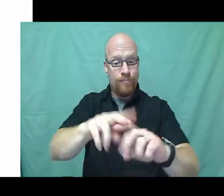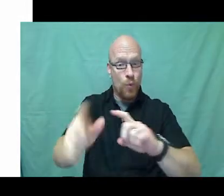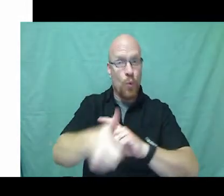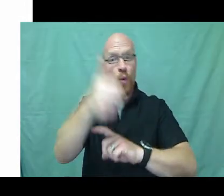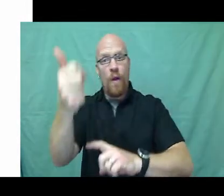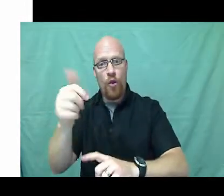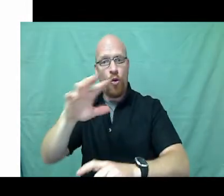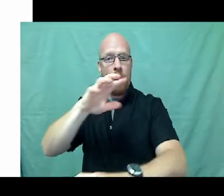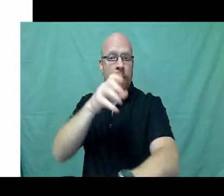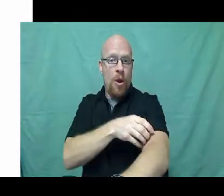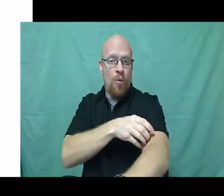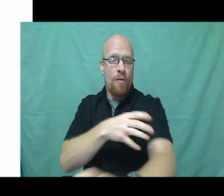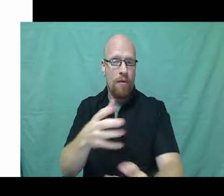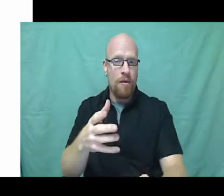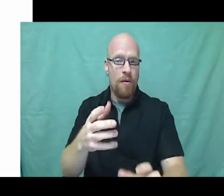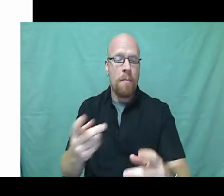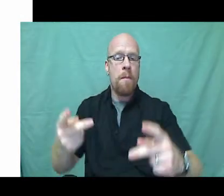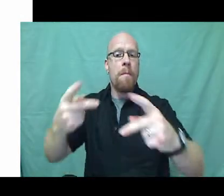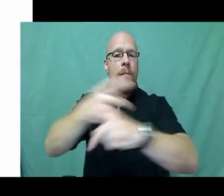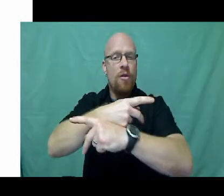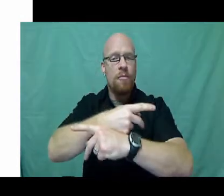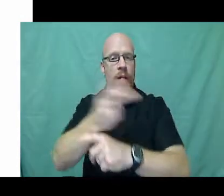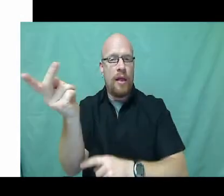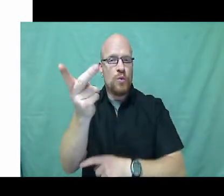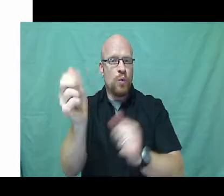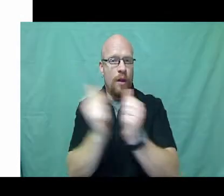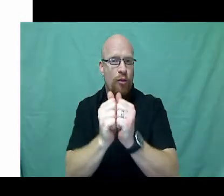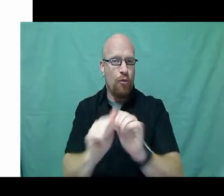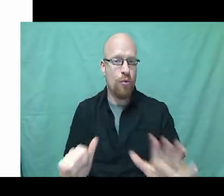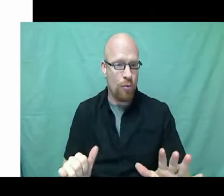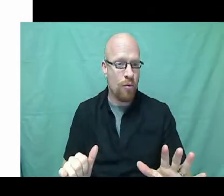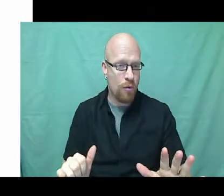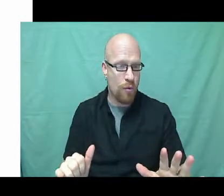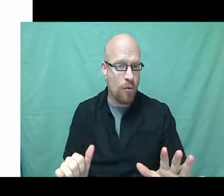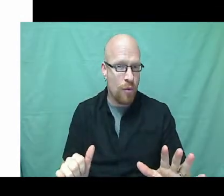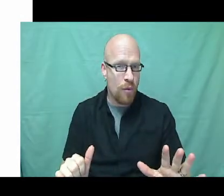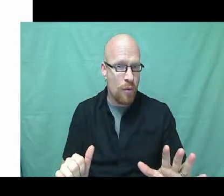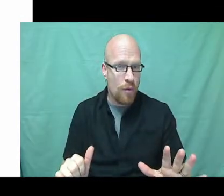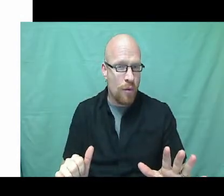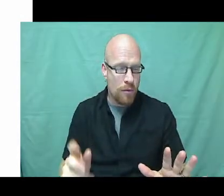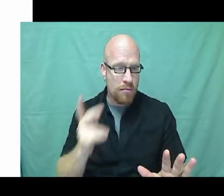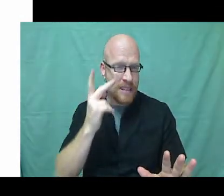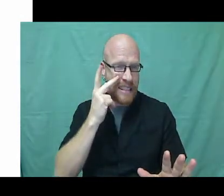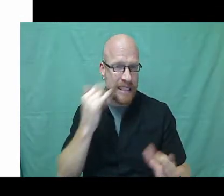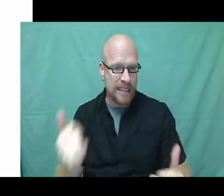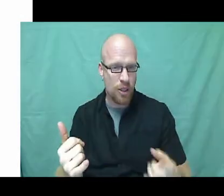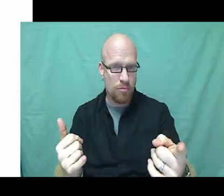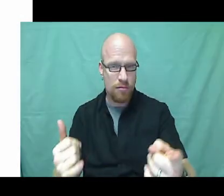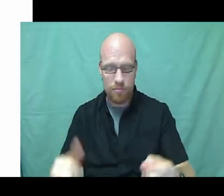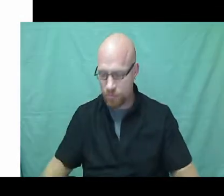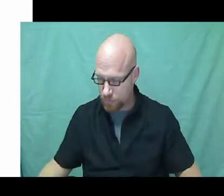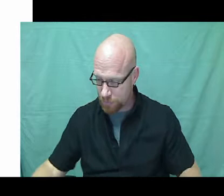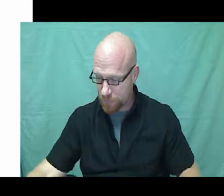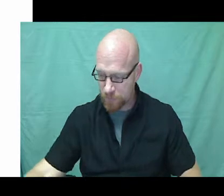Now this is something different, we have one base, but we're raising a power to a power then we multiply these two exponents together